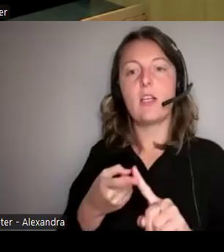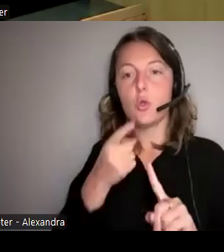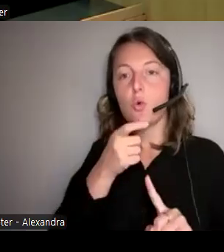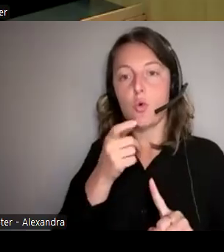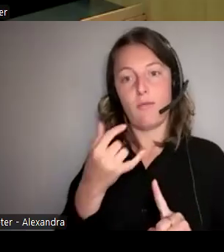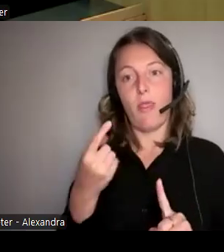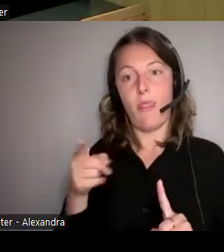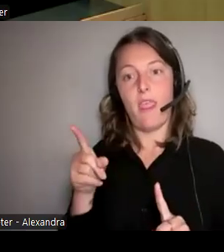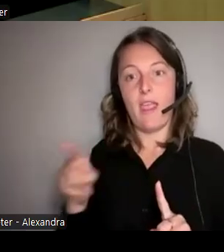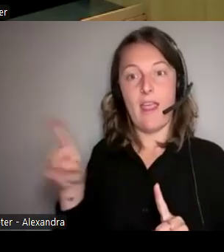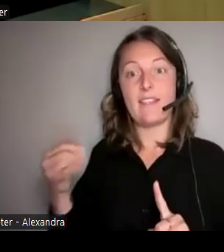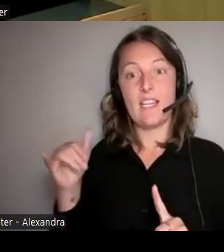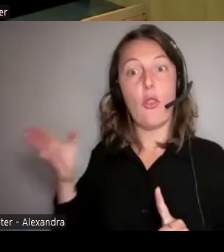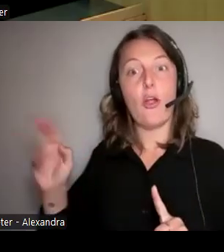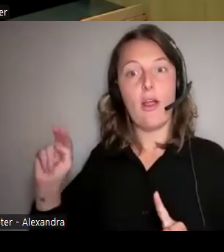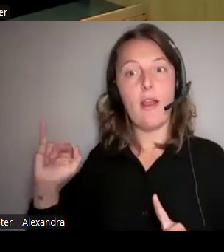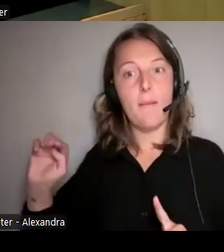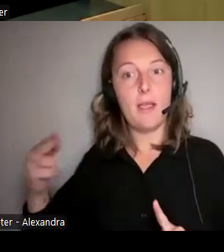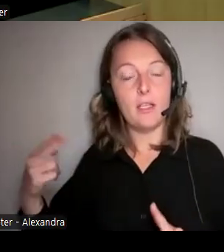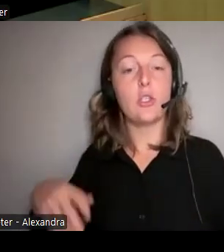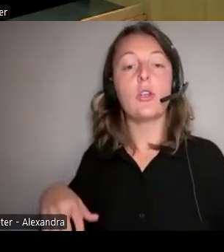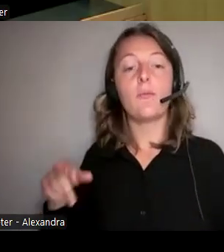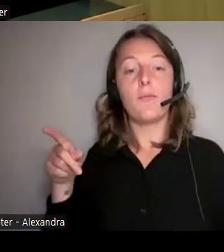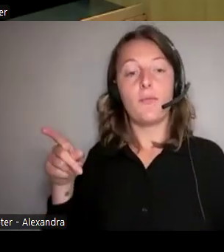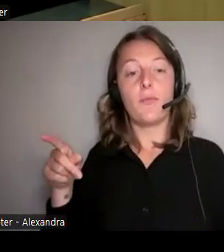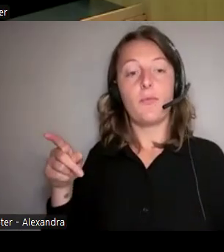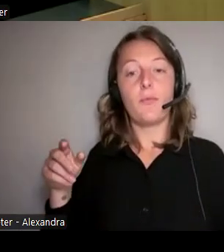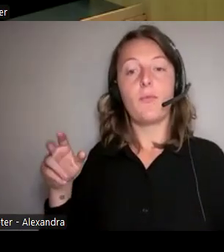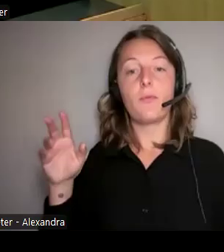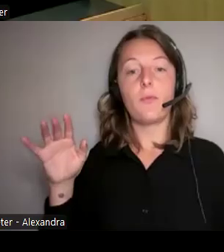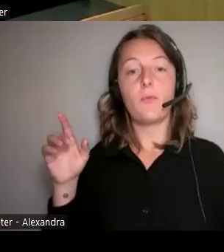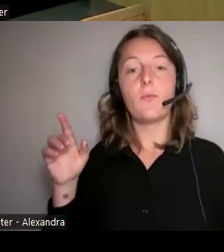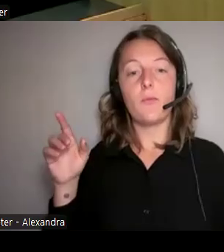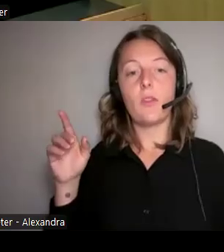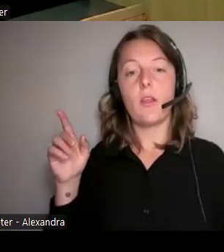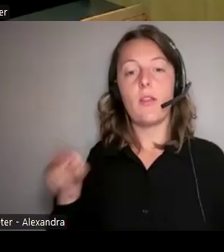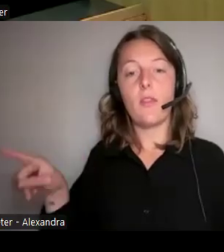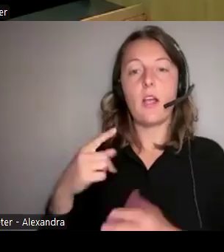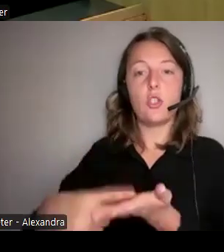which I've learned now here, um, talking to colleagues that we now refer to as, uh,